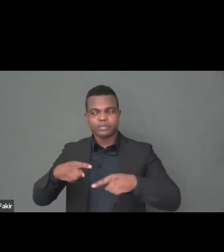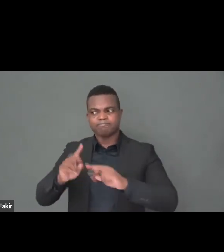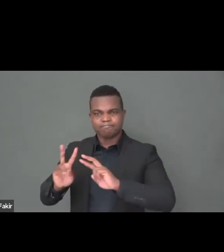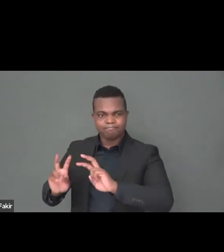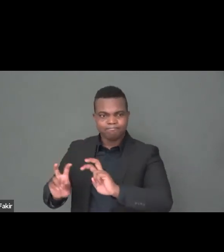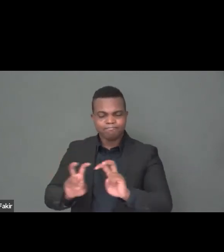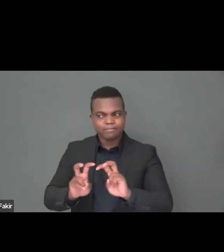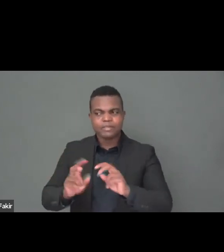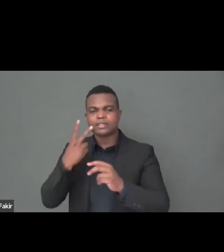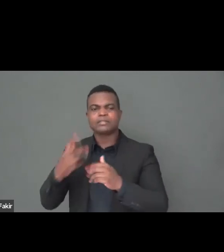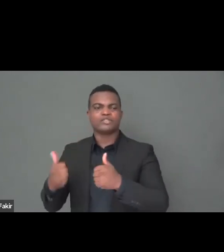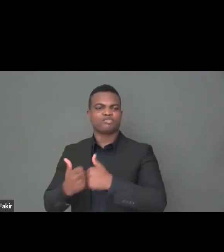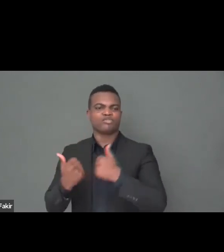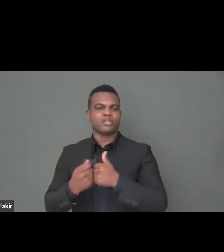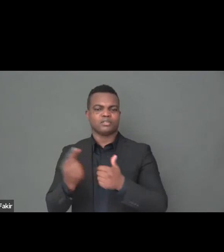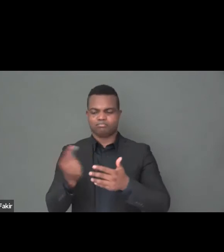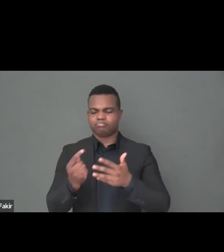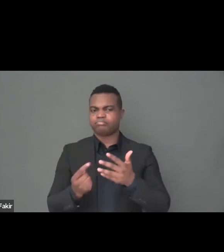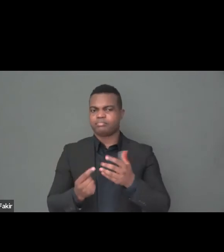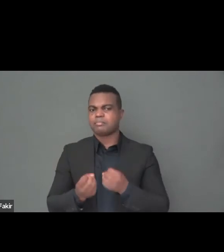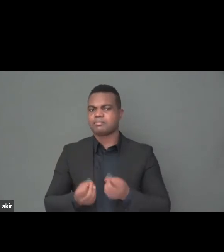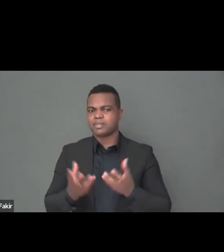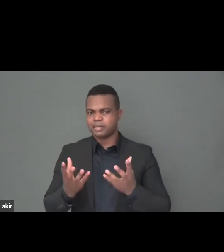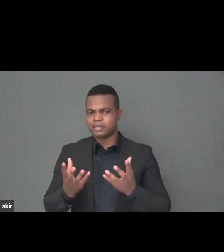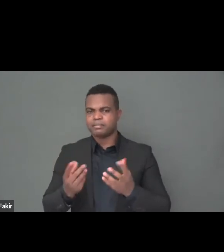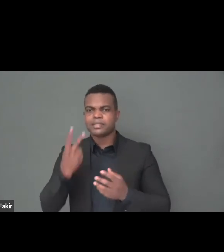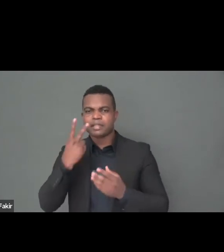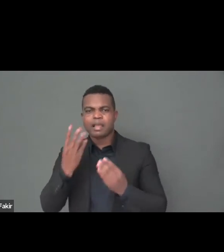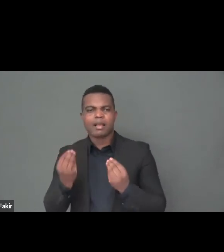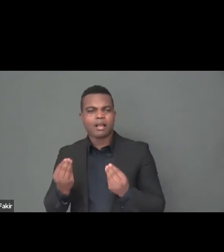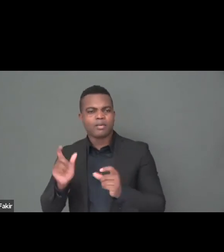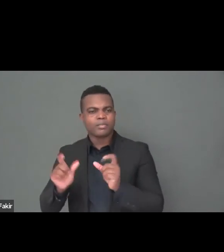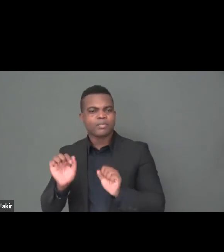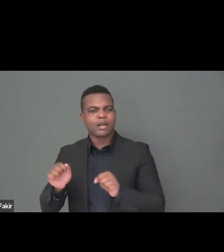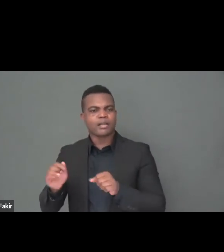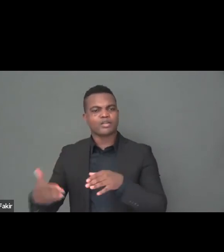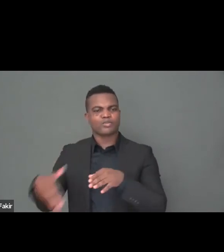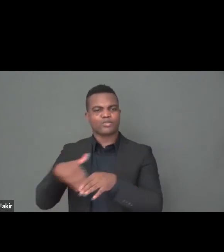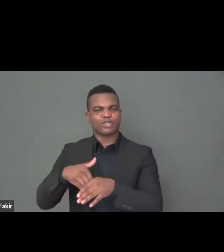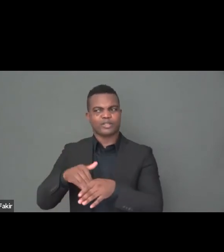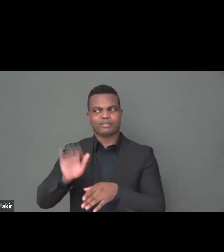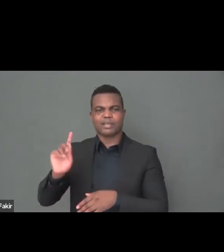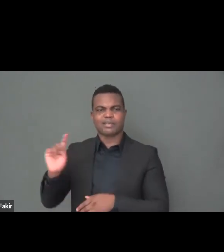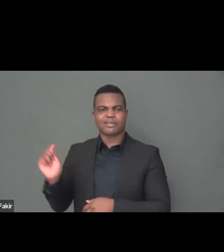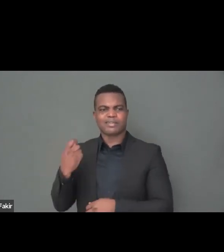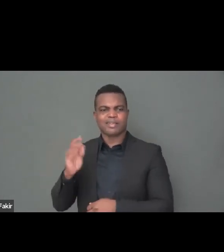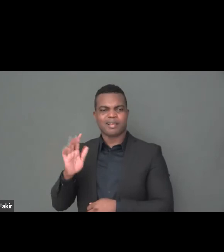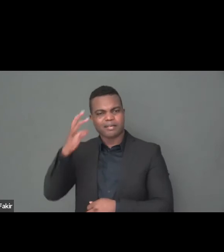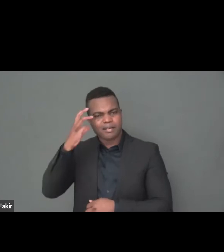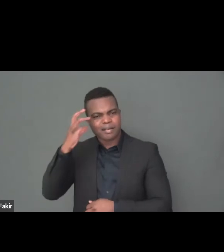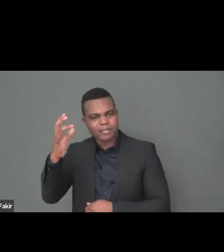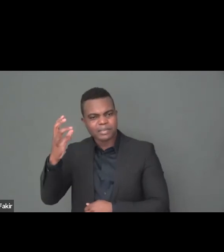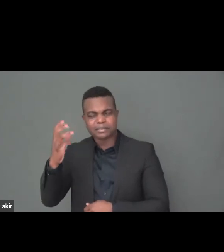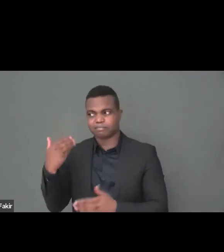Eric Ngondi: I want to at this point now to mention some of additional data gaps that we do have as as a disability movement.